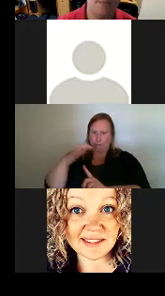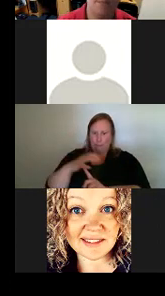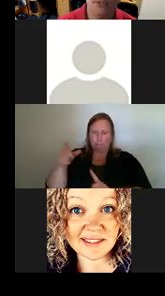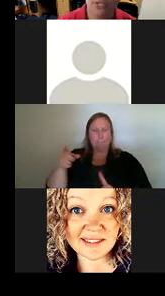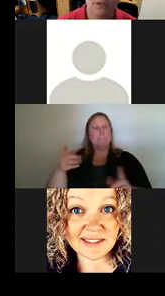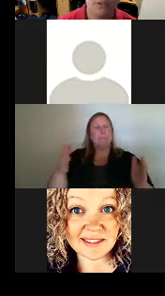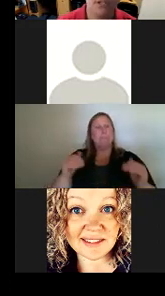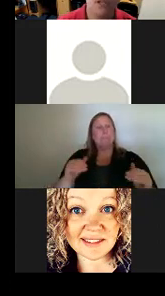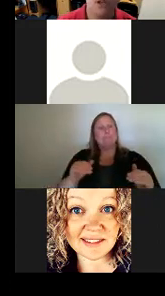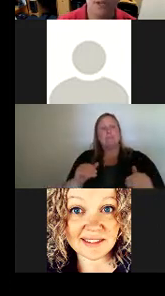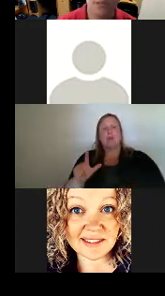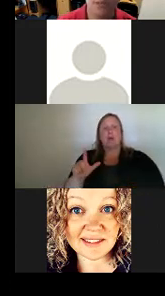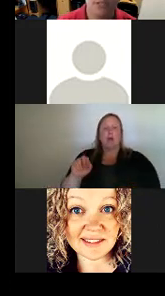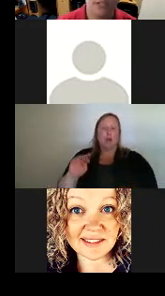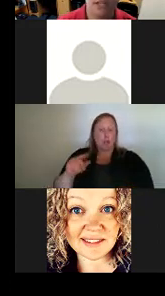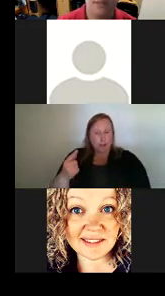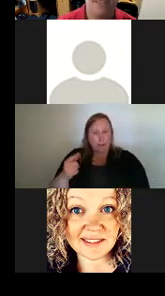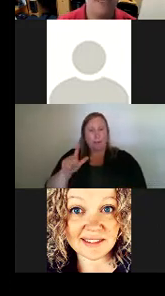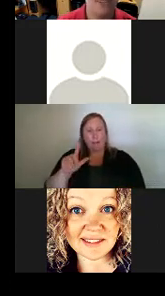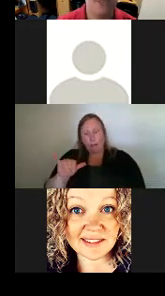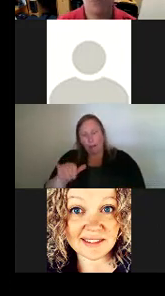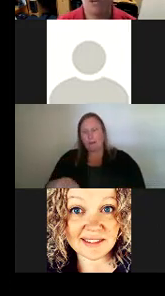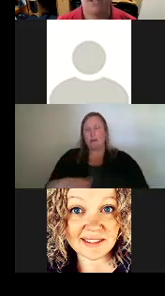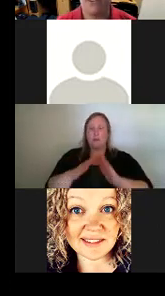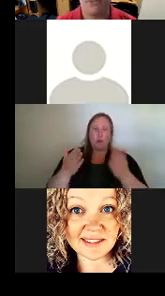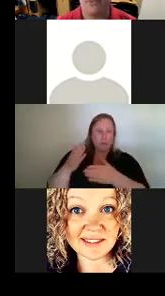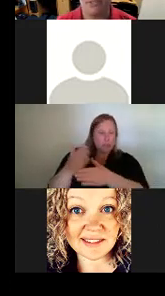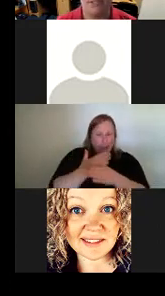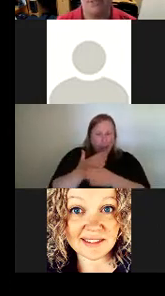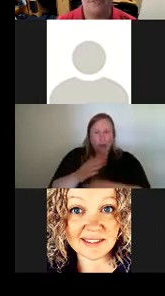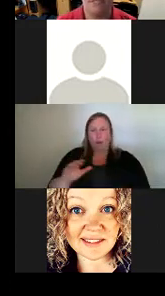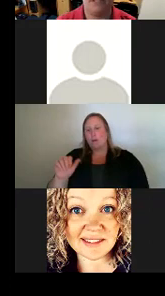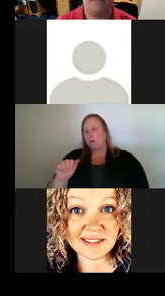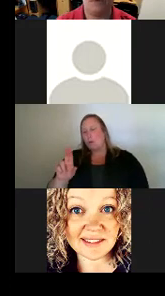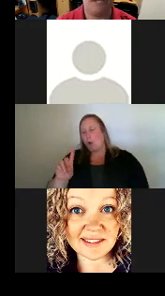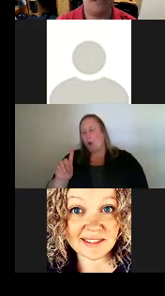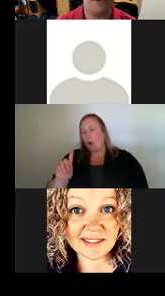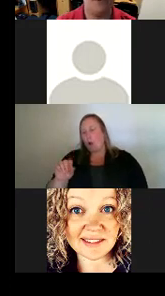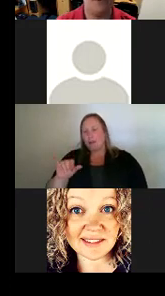BOOKSHARE AND OTHER PROPRIETARY SERVICES AND FORMATS.